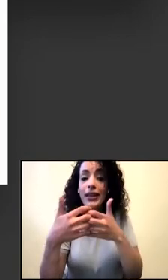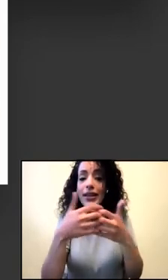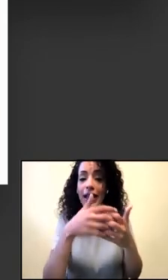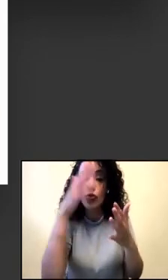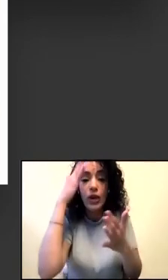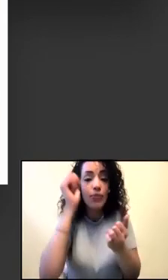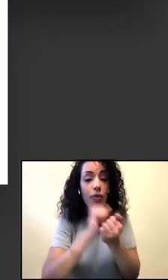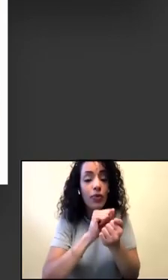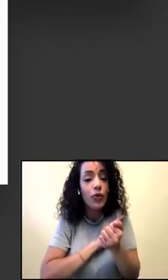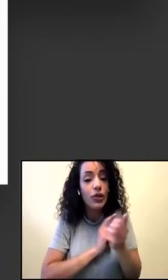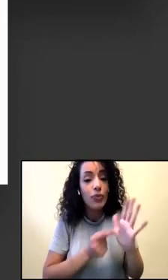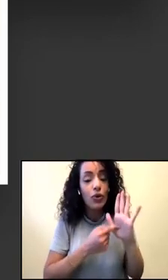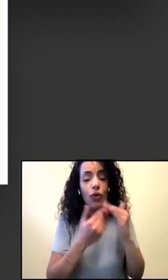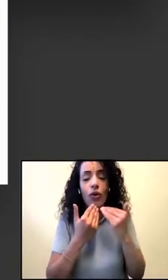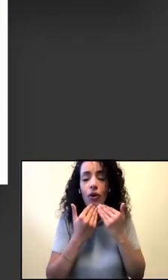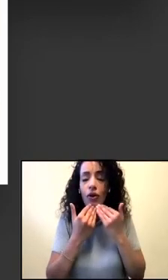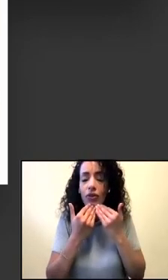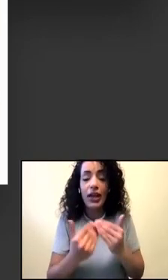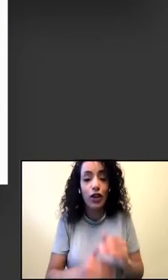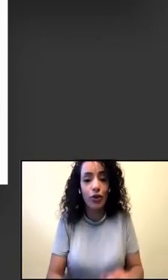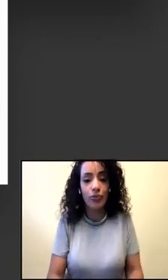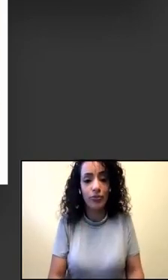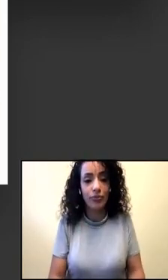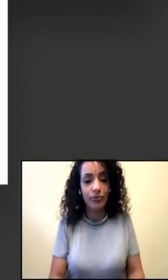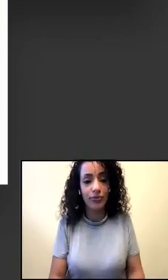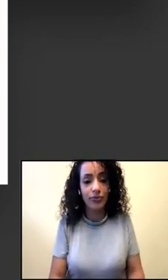Thank you so much for that Asma and I'll pass it on finally to Aanchal,